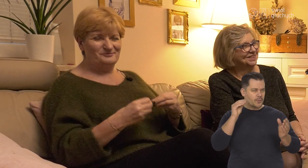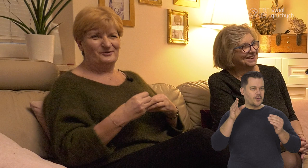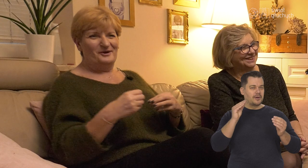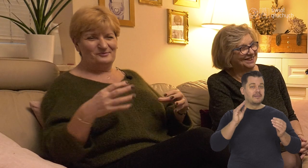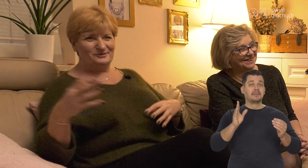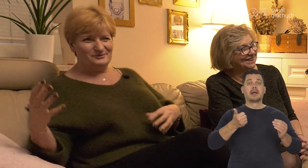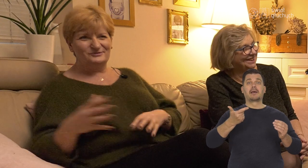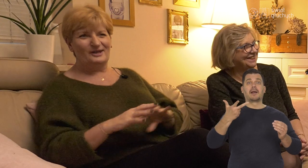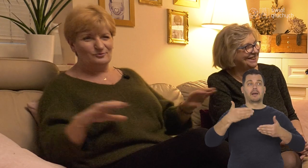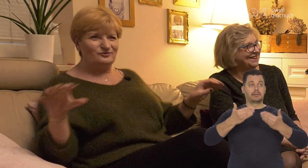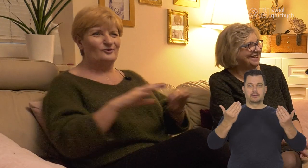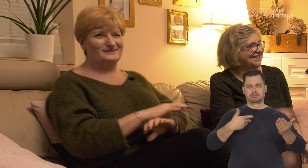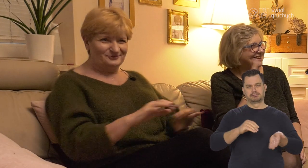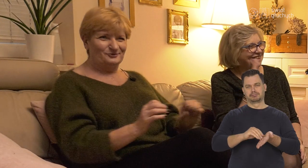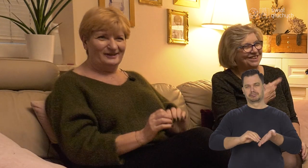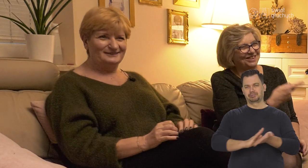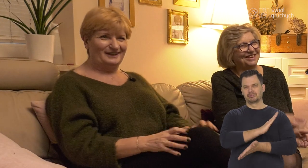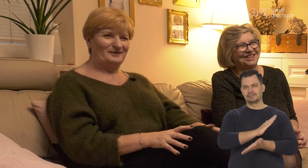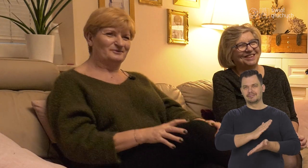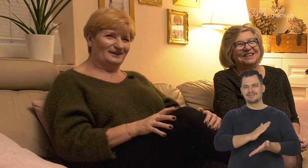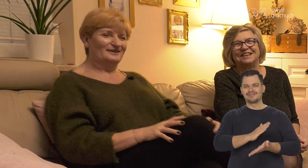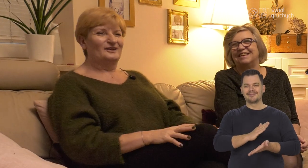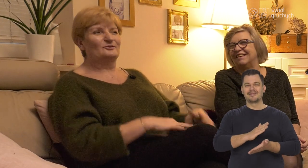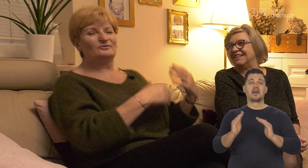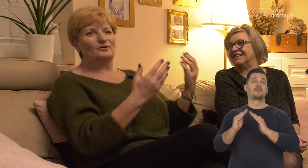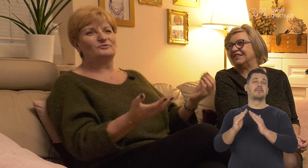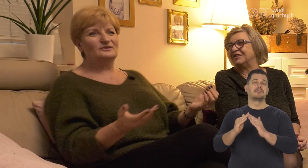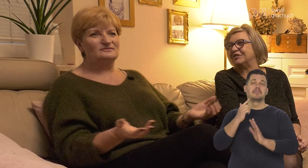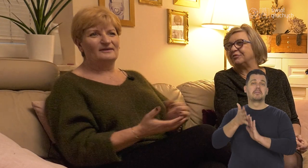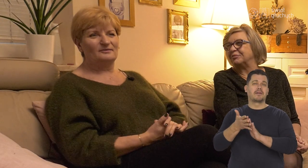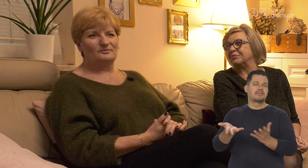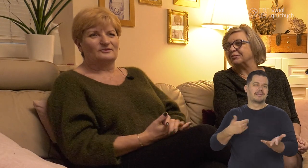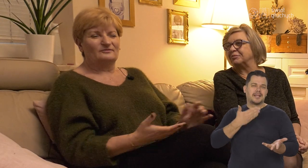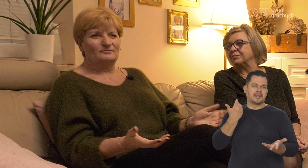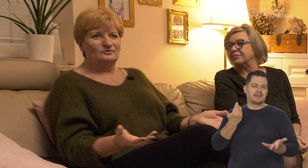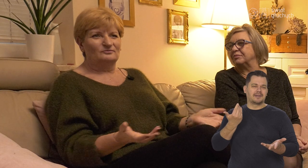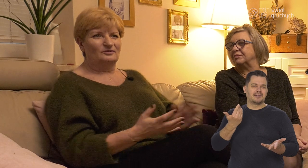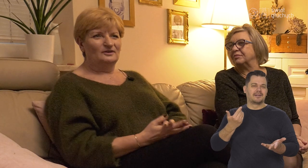after a few days, I get into it. Well, because at home I don't talk in sign language,